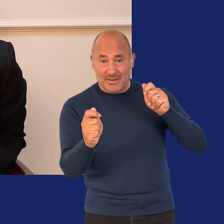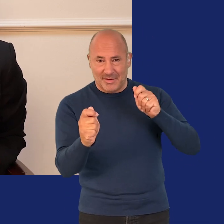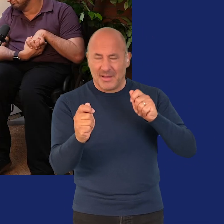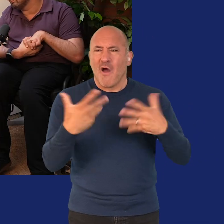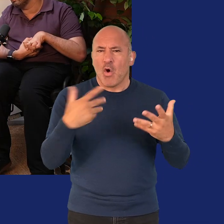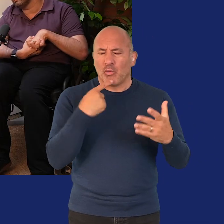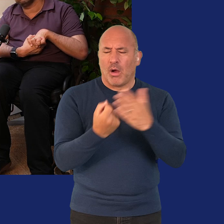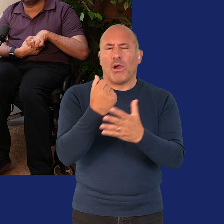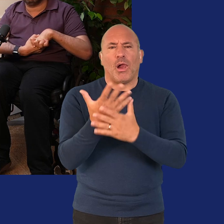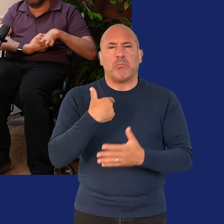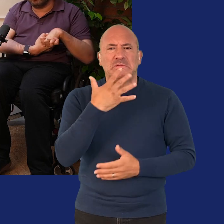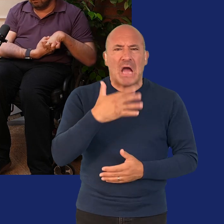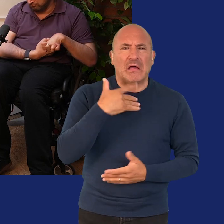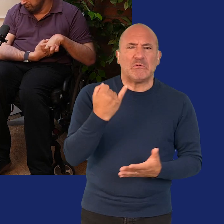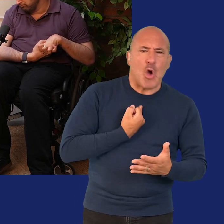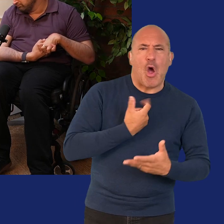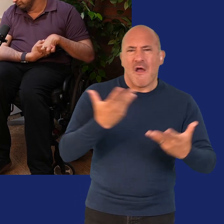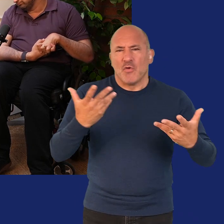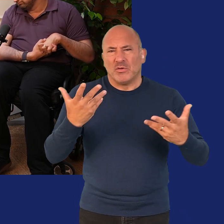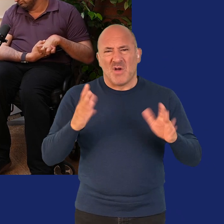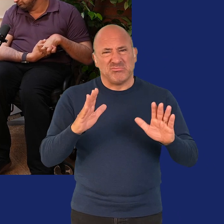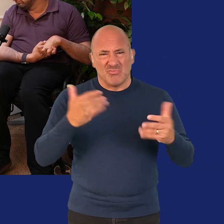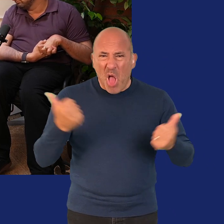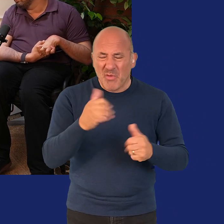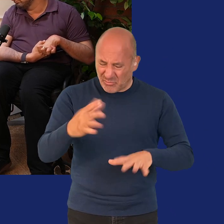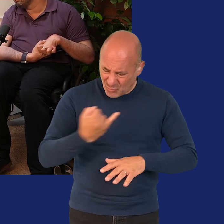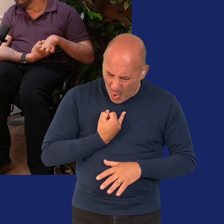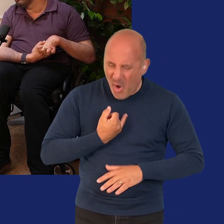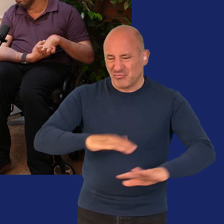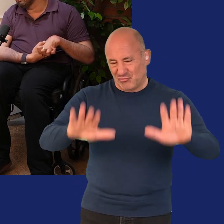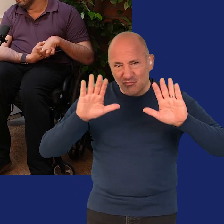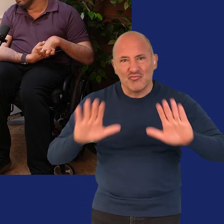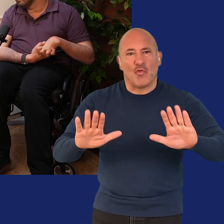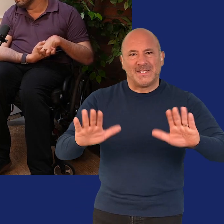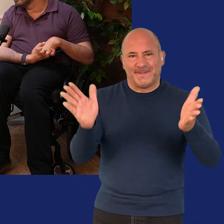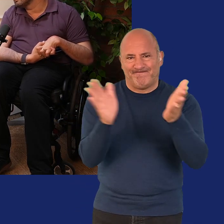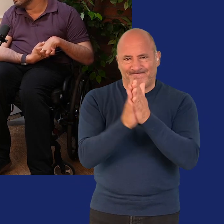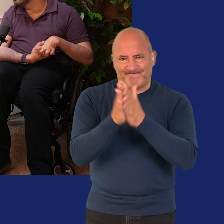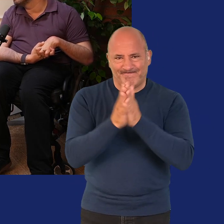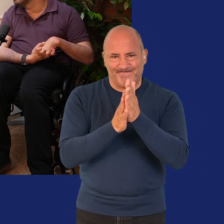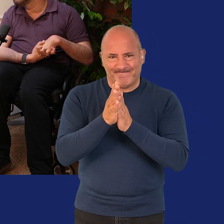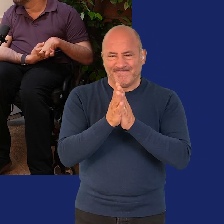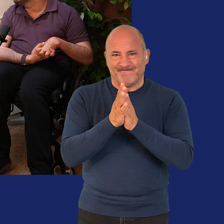Um, but we're okay for you to say, hey, you've got that wrong. Mm-hmm. And could you just change that so it doesn't make me feel like- Josh: Yeah.